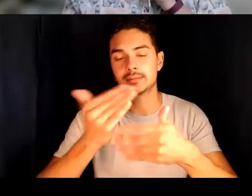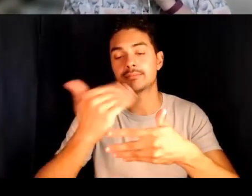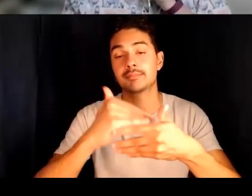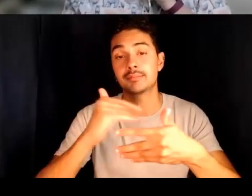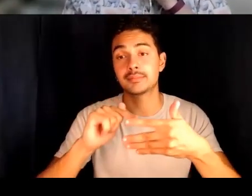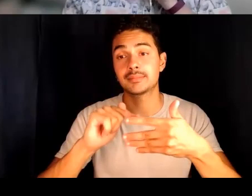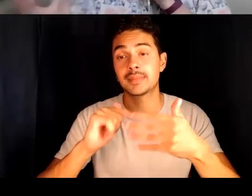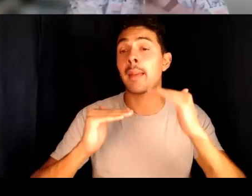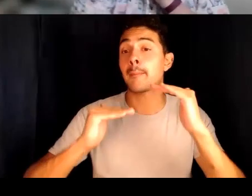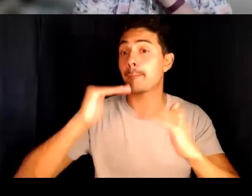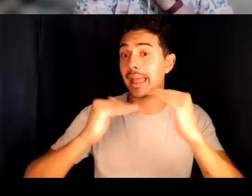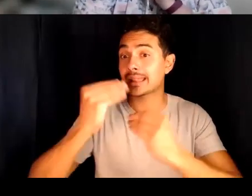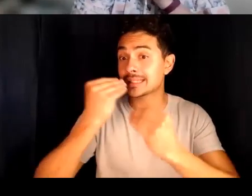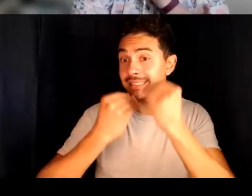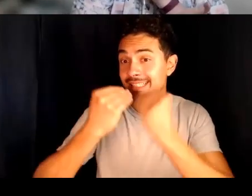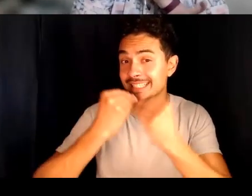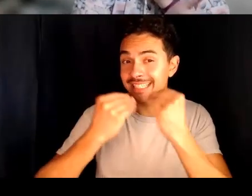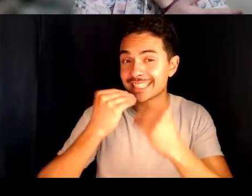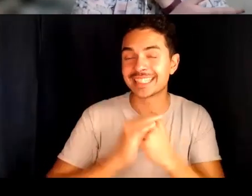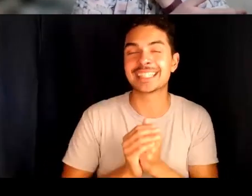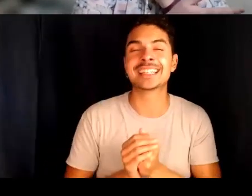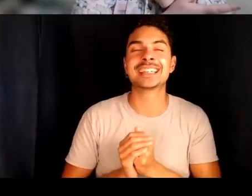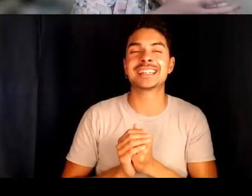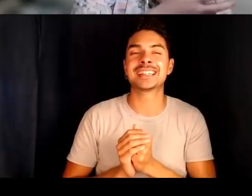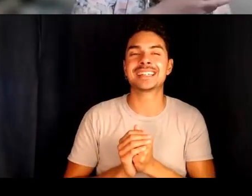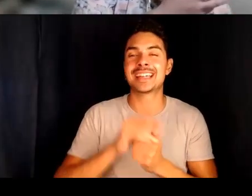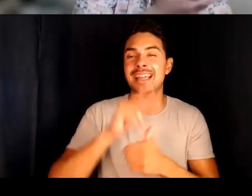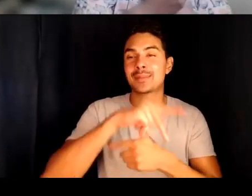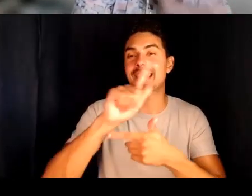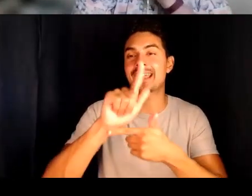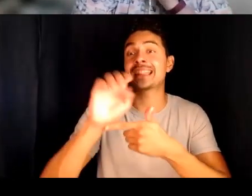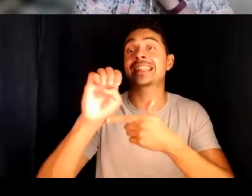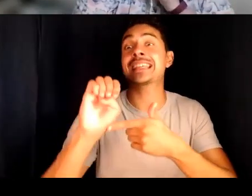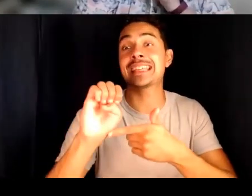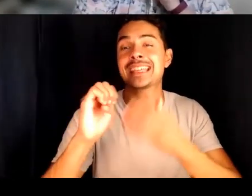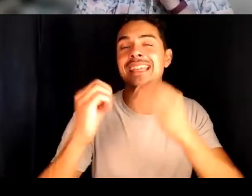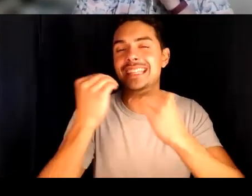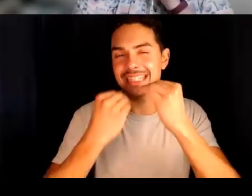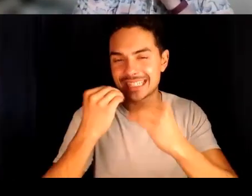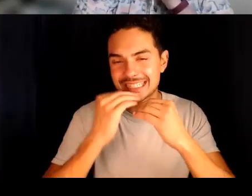A lot of folks, you know, again, may just like not ever feel like eating,